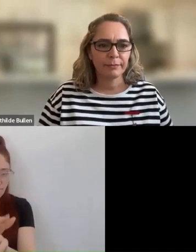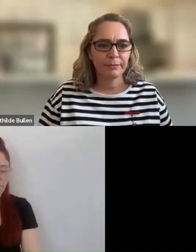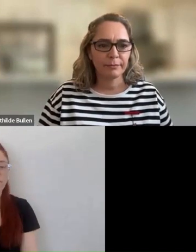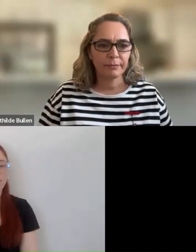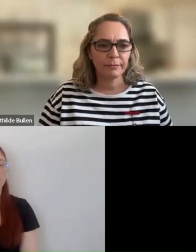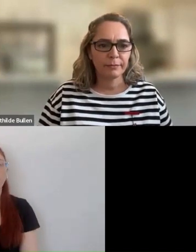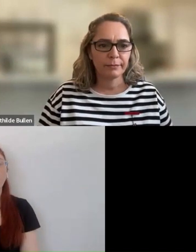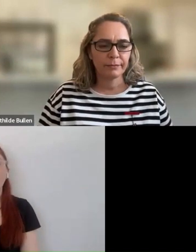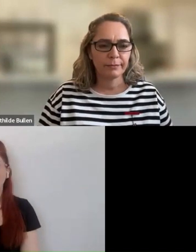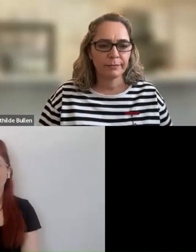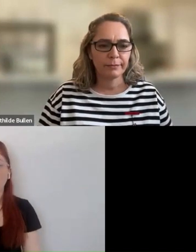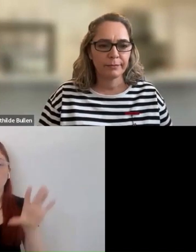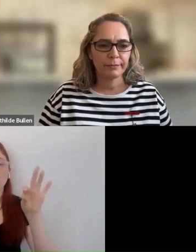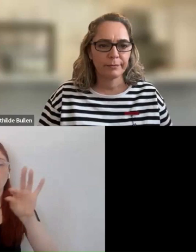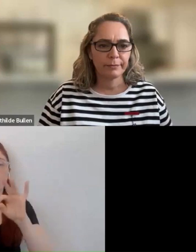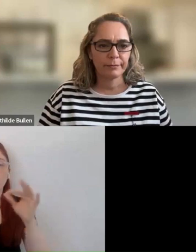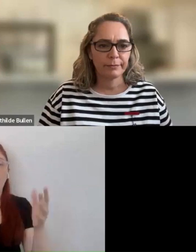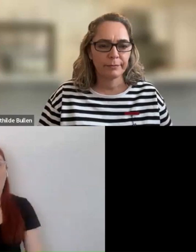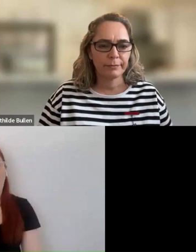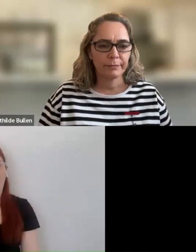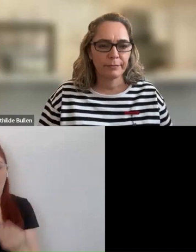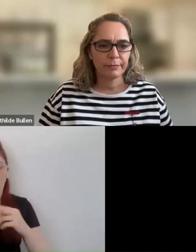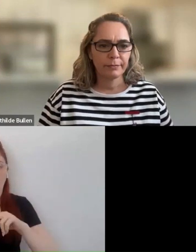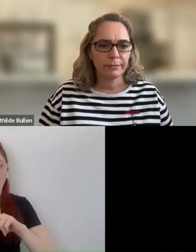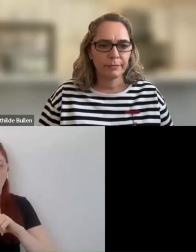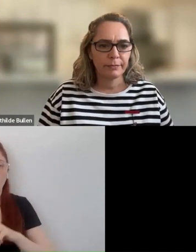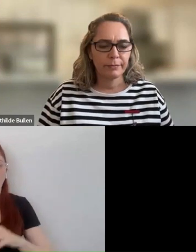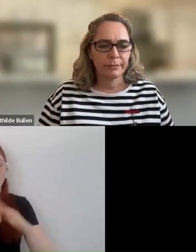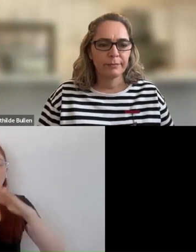Curator and Head of Indigenous Programs at the Art Gallery of